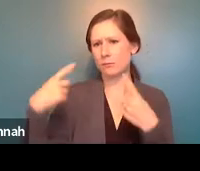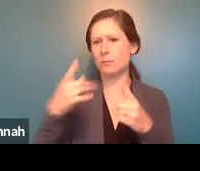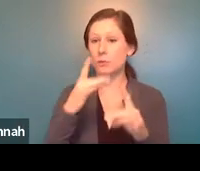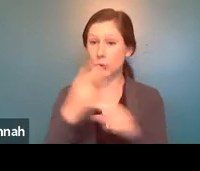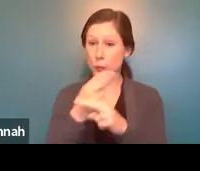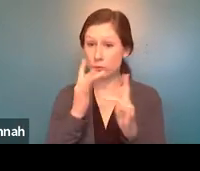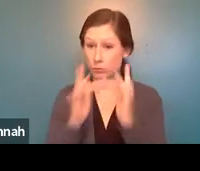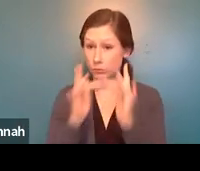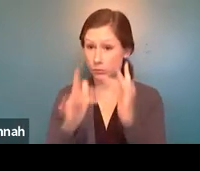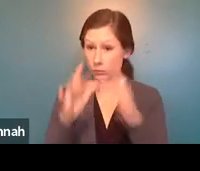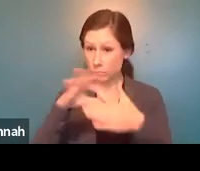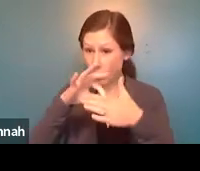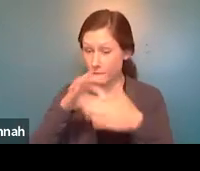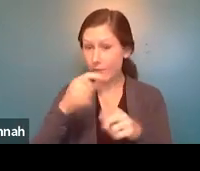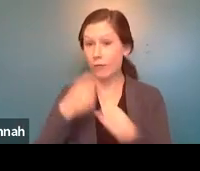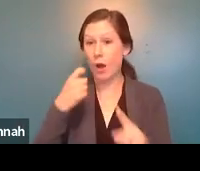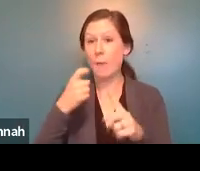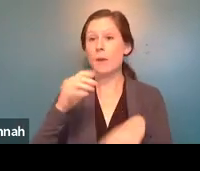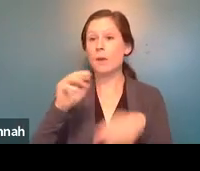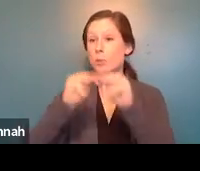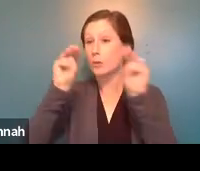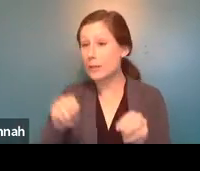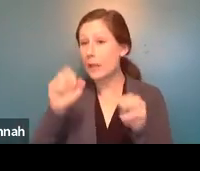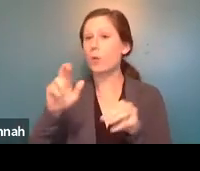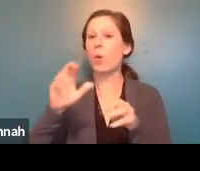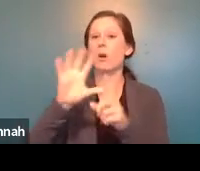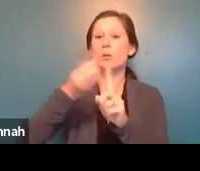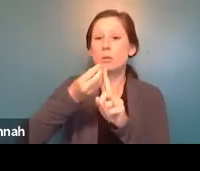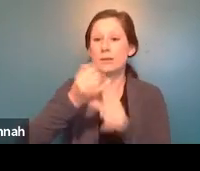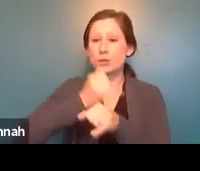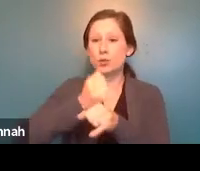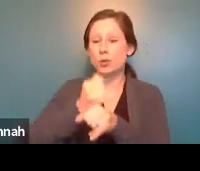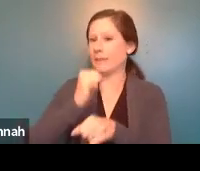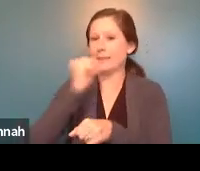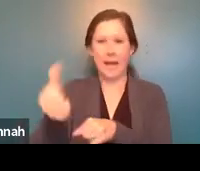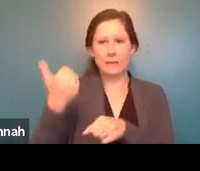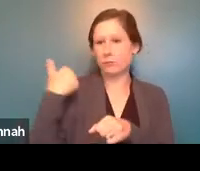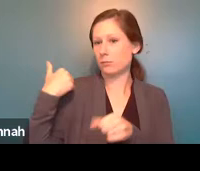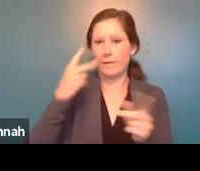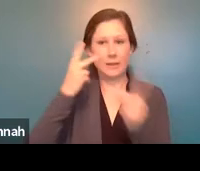theater, museum, or cultural cultural institution you have not previously visited? And you can also share that in the